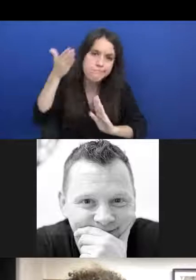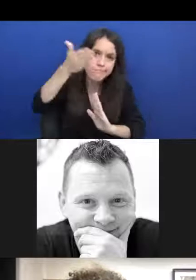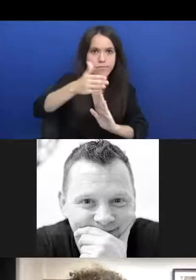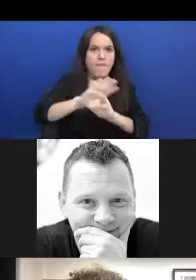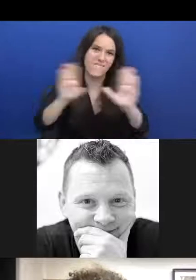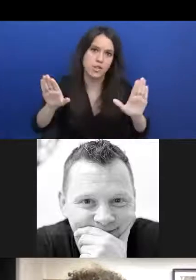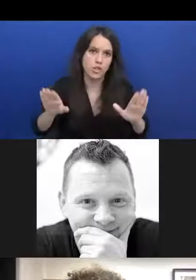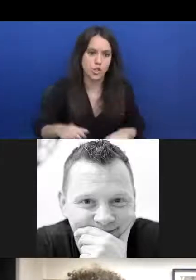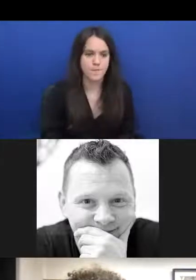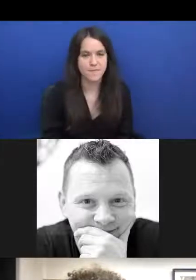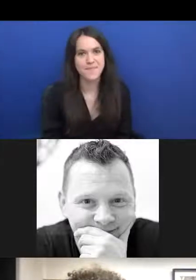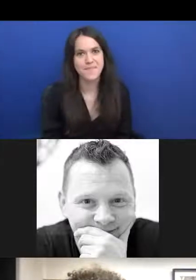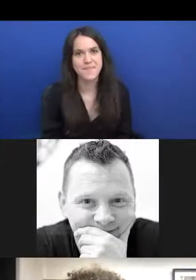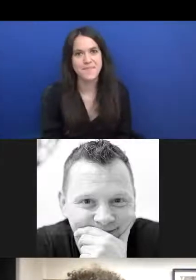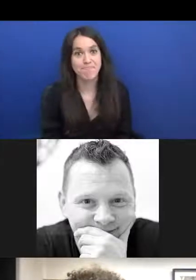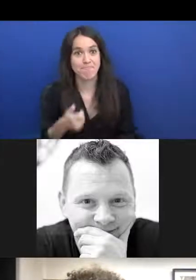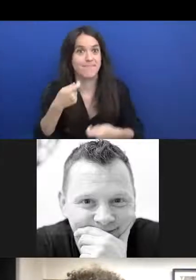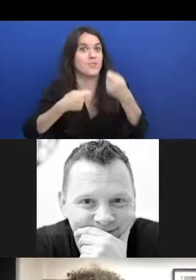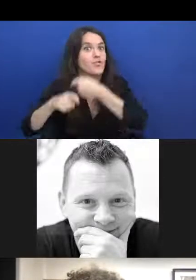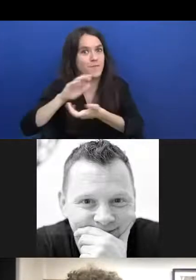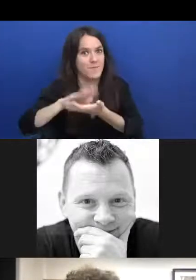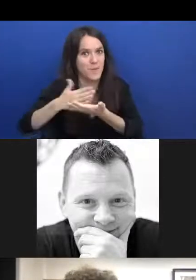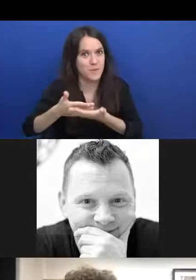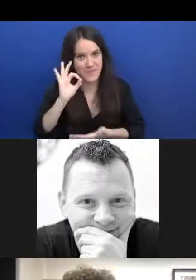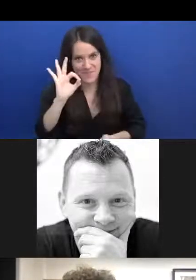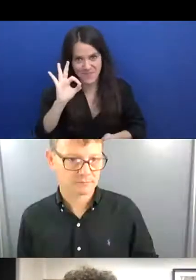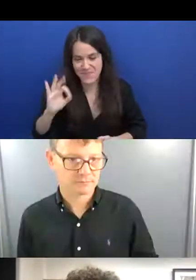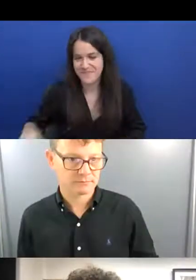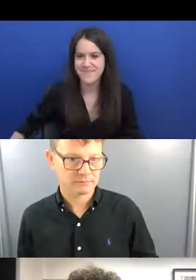so I first got to know Richard and Nancy not from doing research actually but